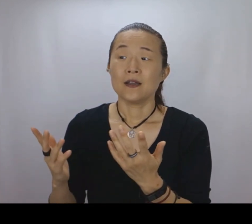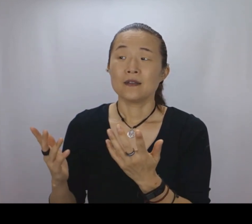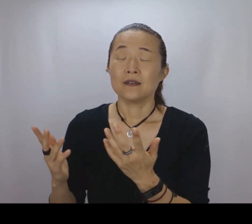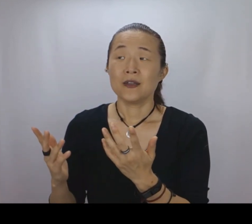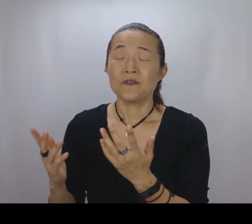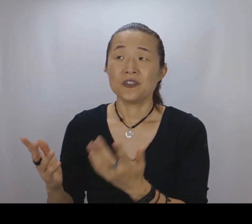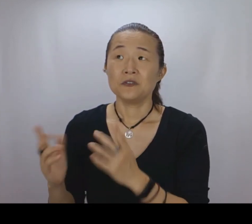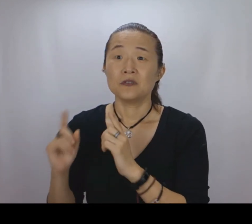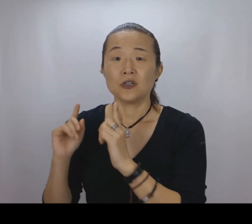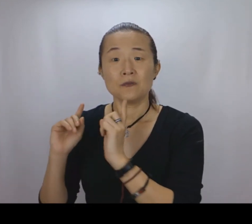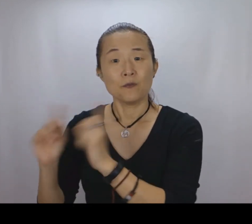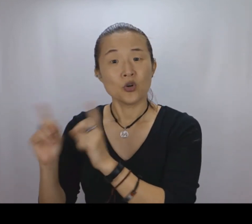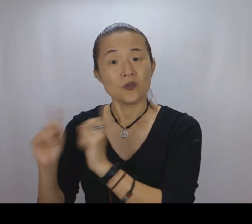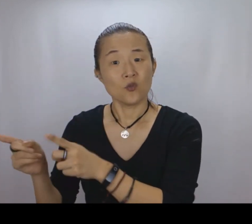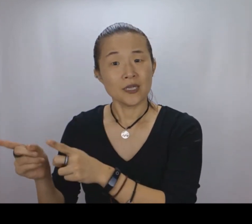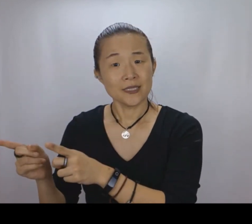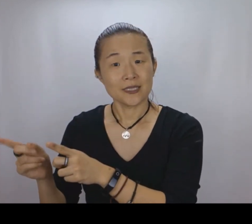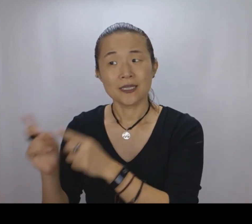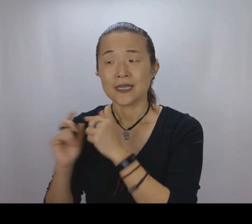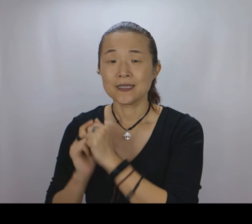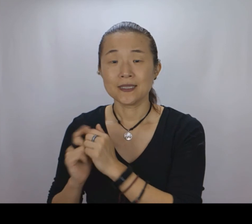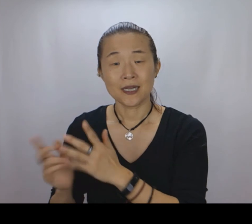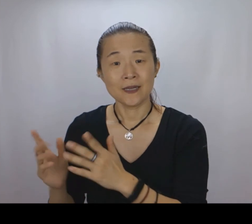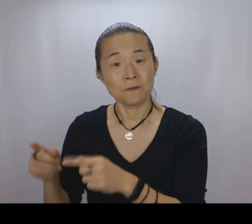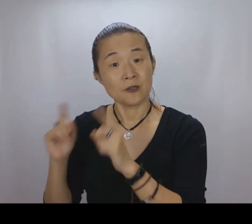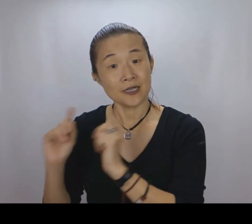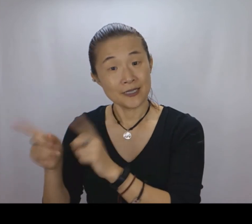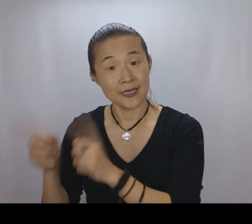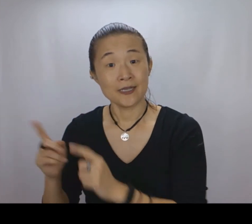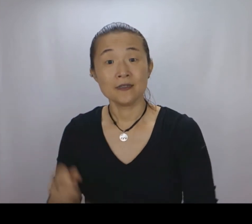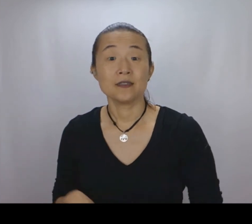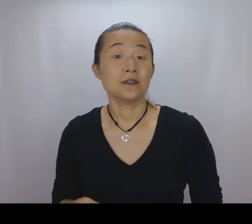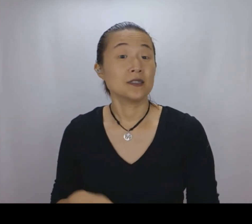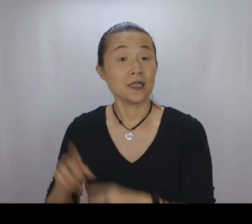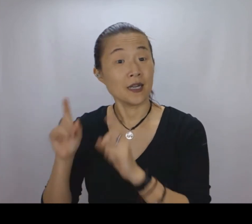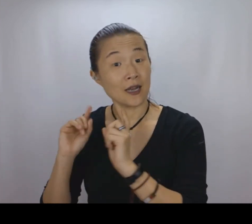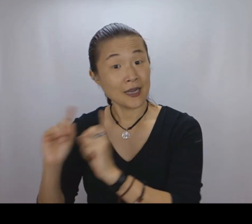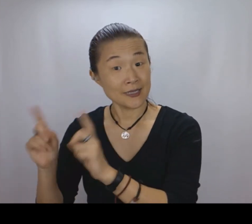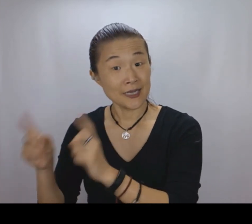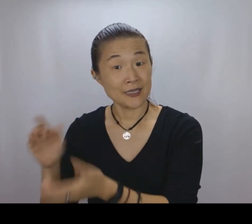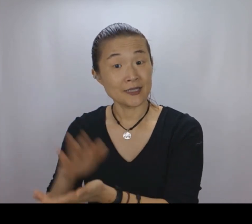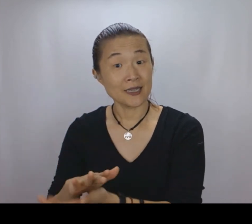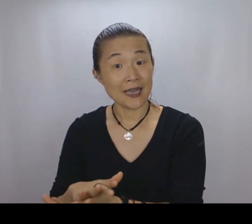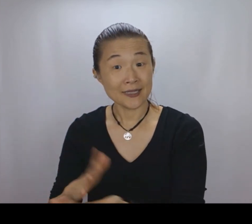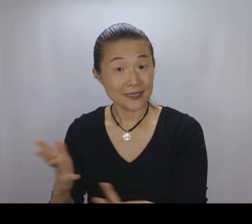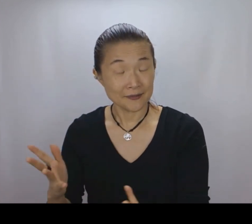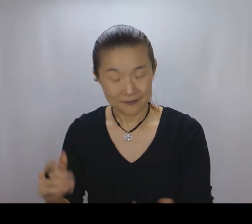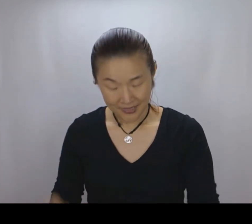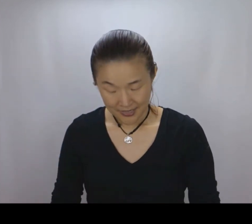If you do go more than once that's the sign for attend. So you can say, "I attend class"